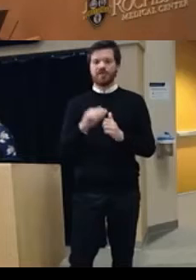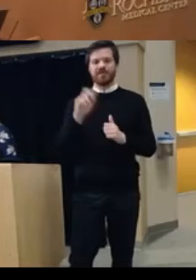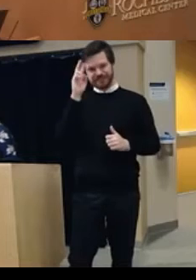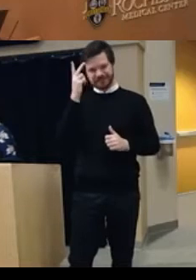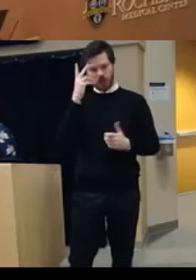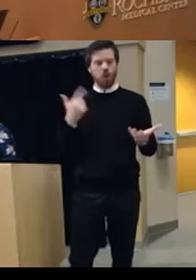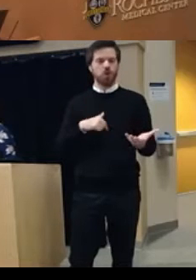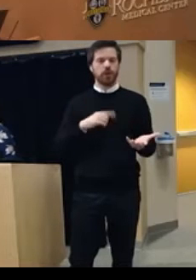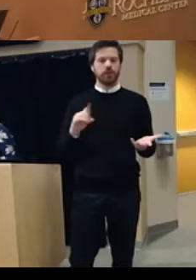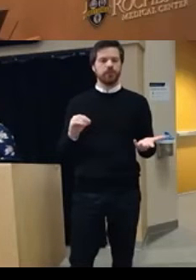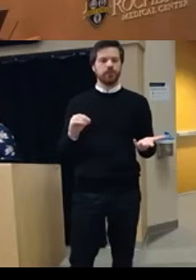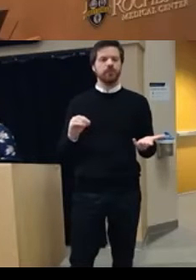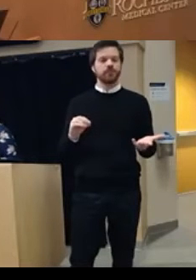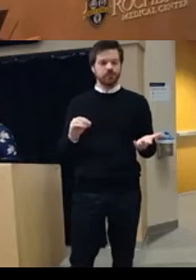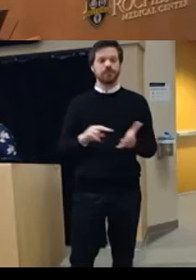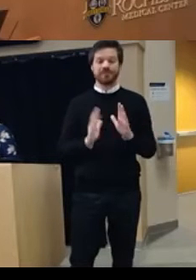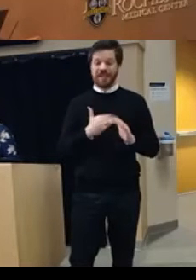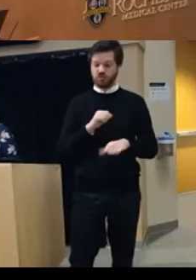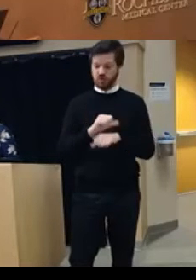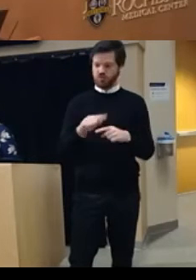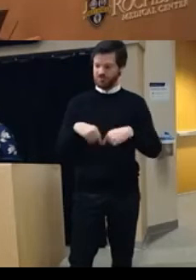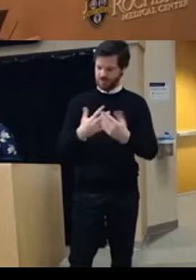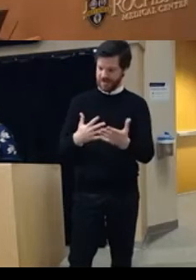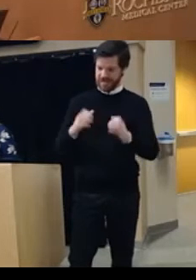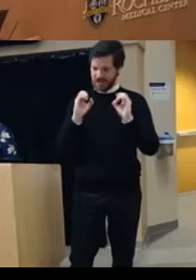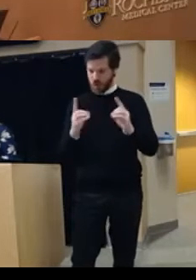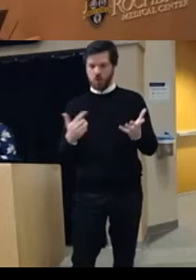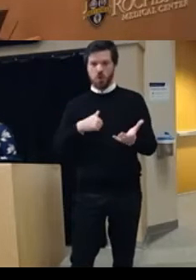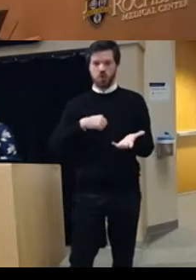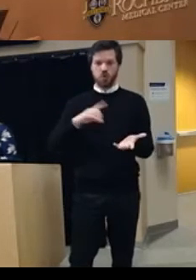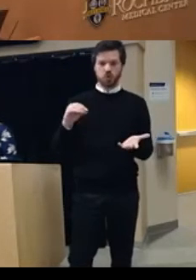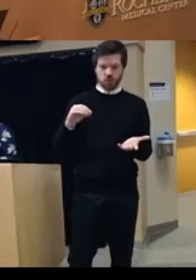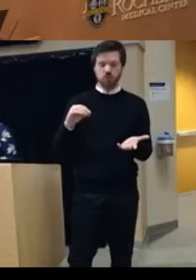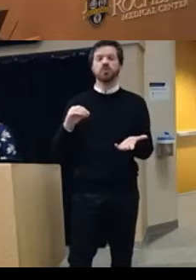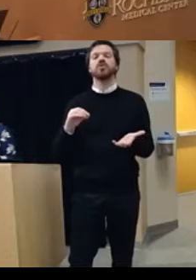about what we do um so it's our job to provide education about what we do help come up with